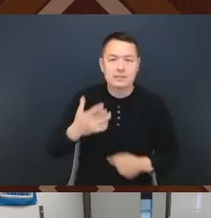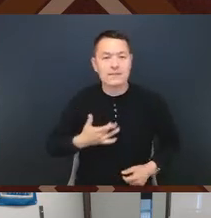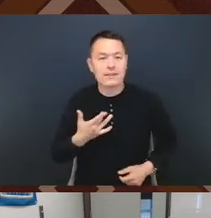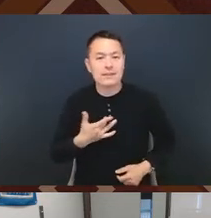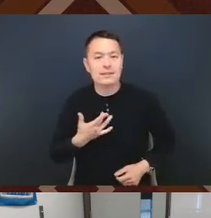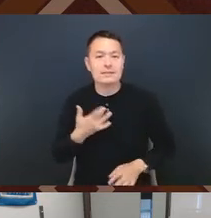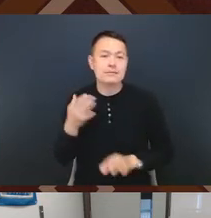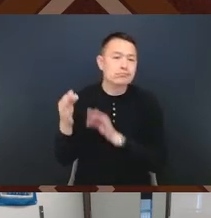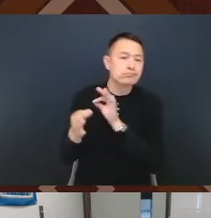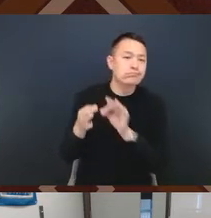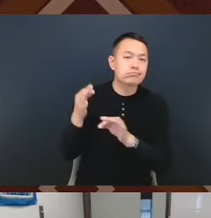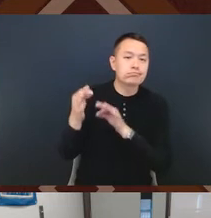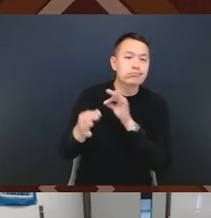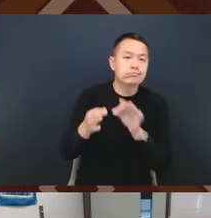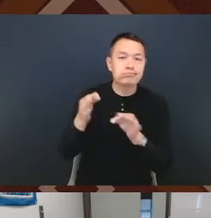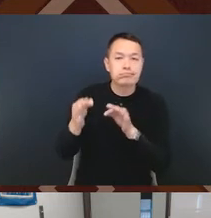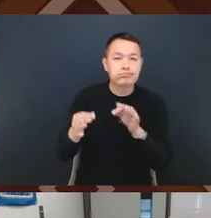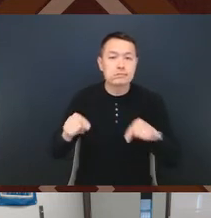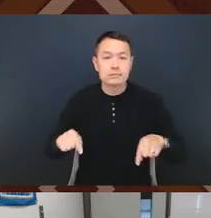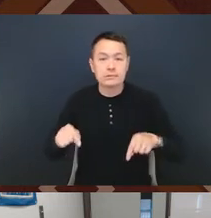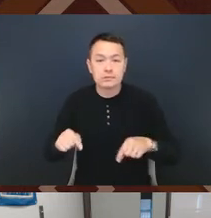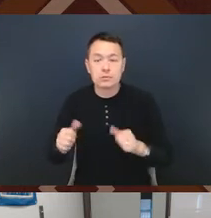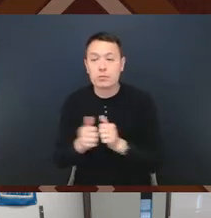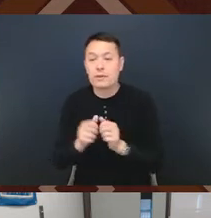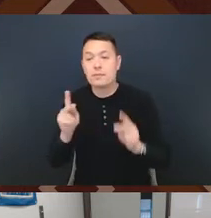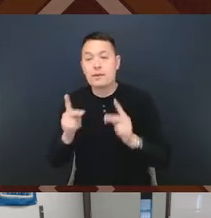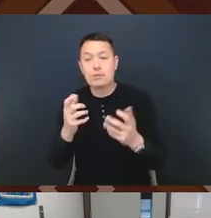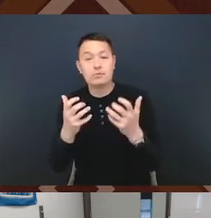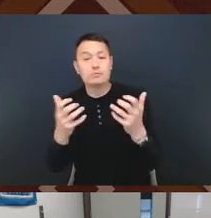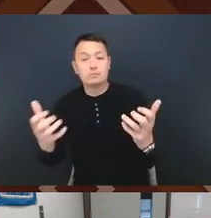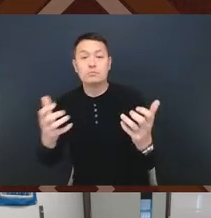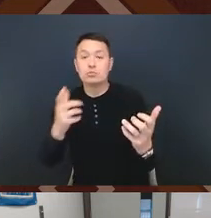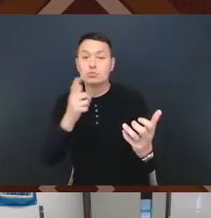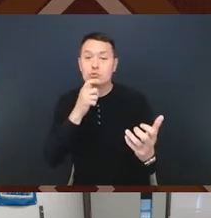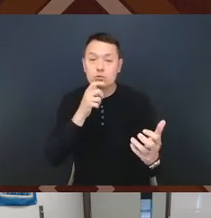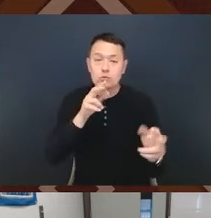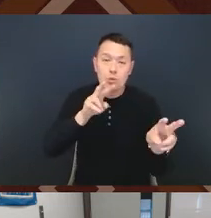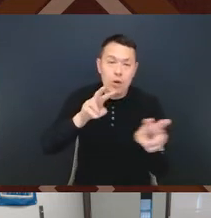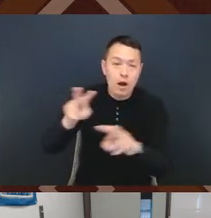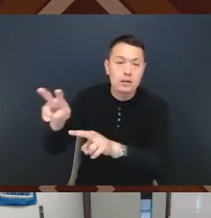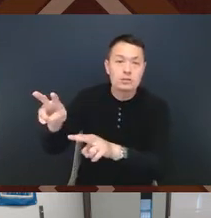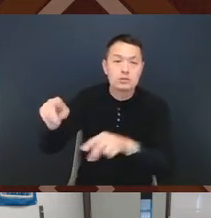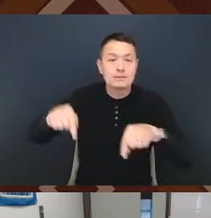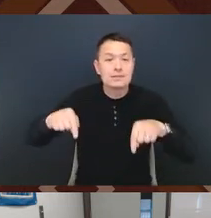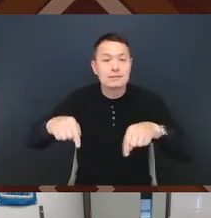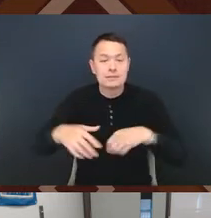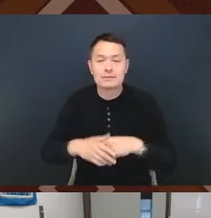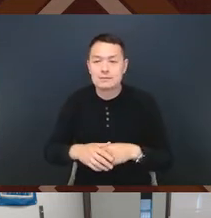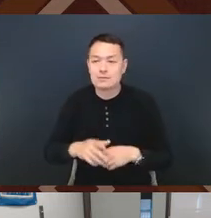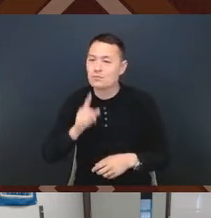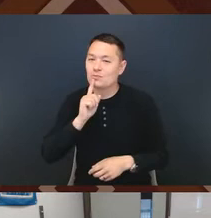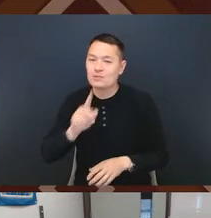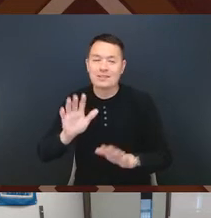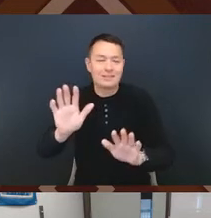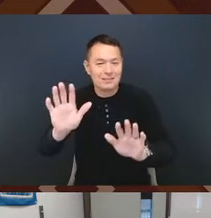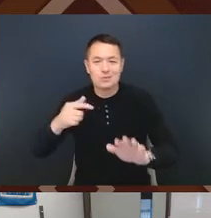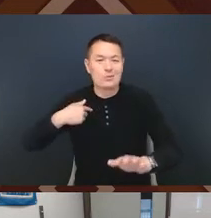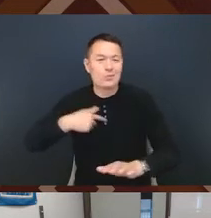and for the people that attend or watch us, we're on the same boat.